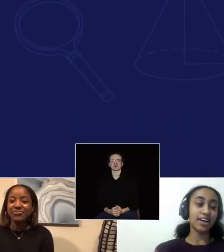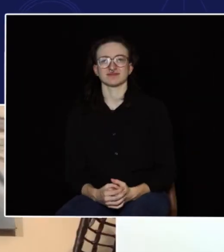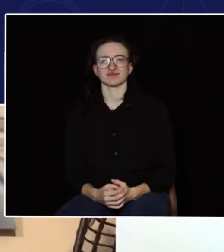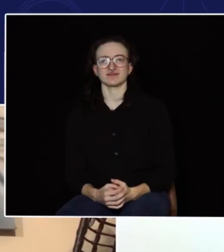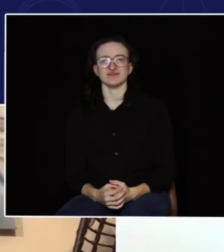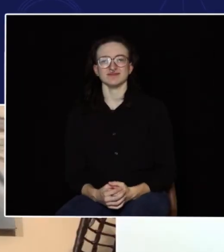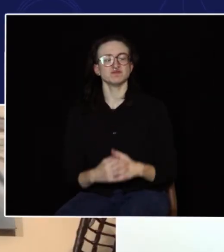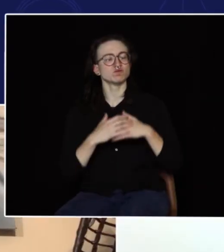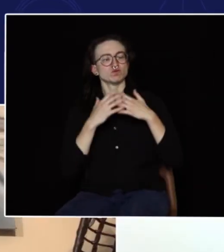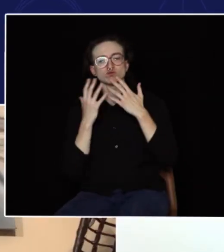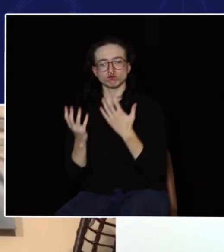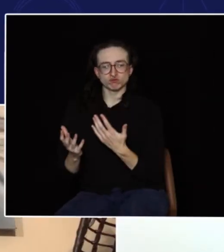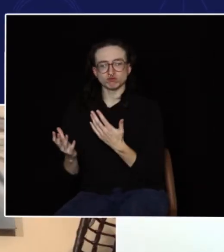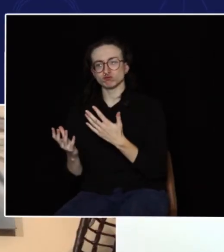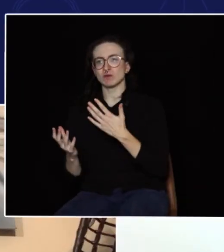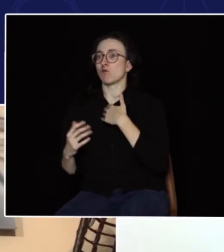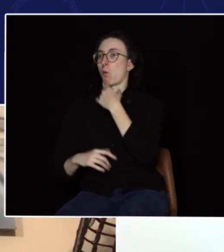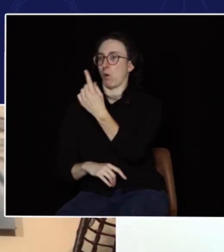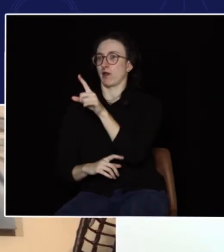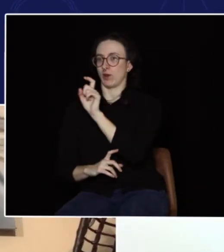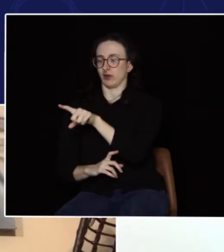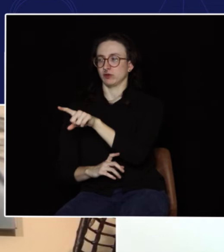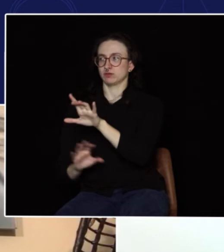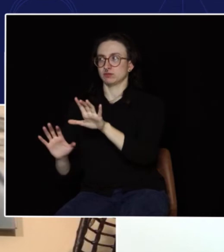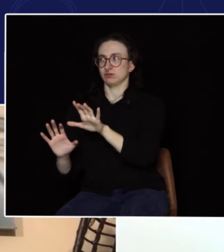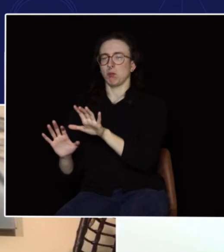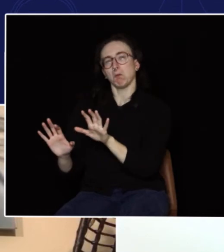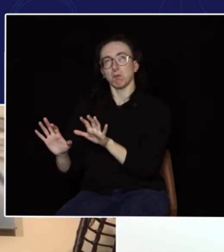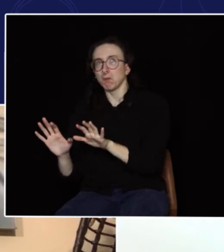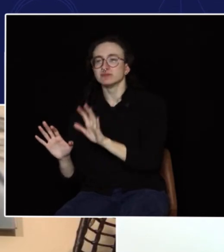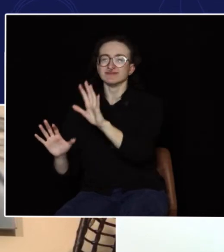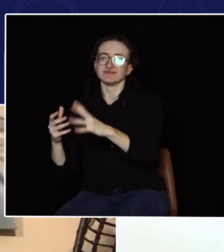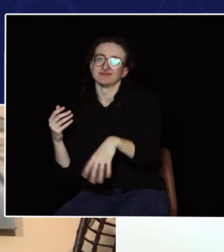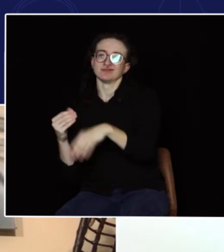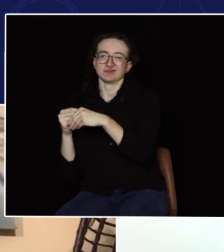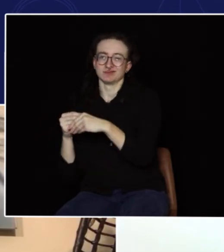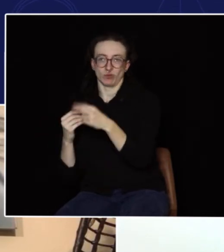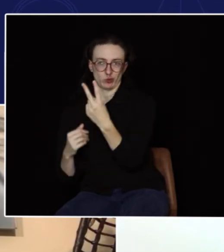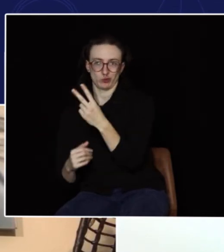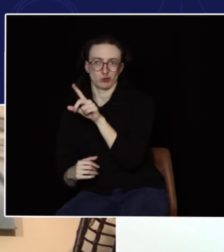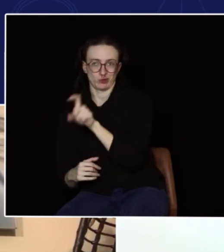[YABSERA:] Okay, one question is...I guess two questions. [WILLIAMS:] Yeah.